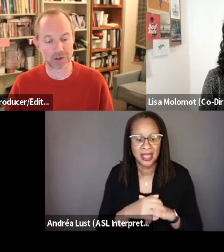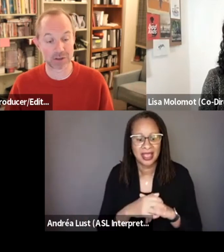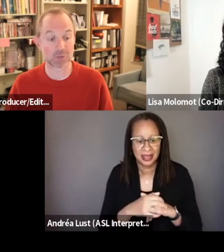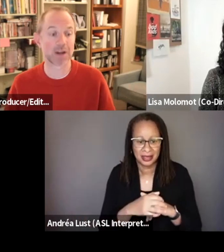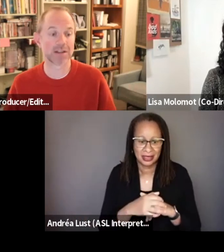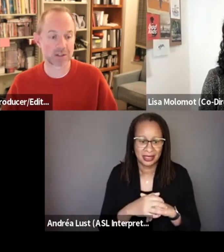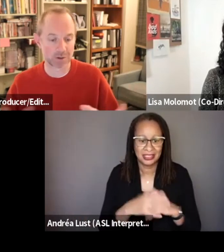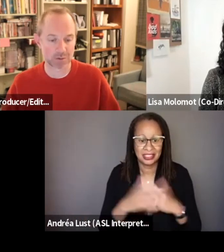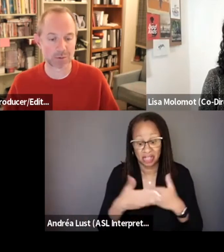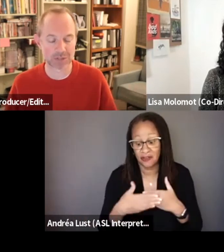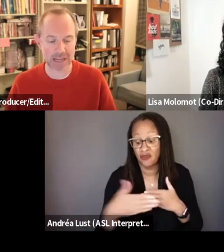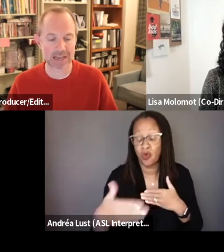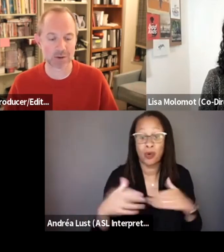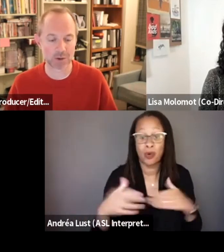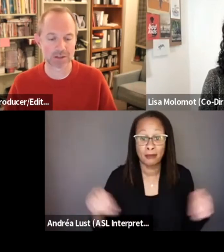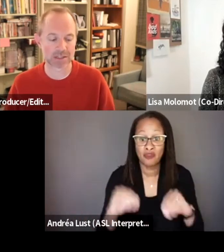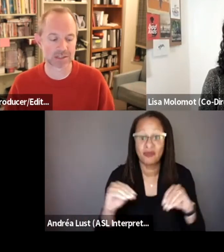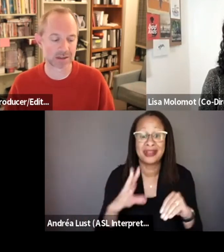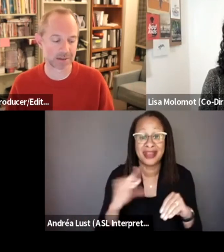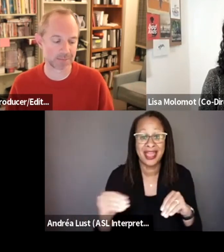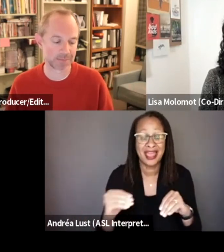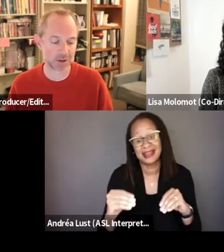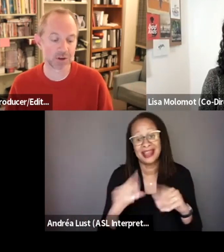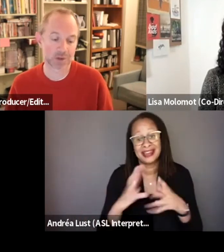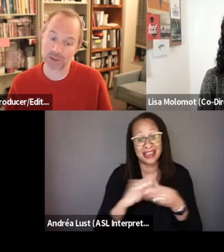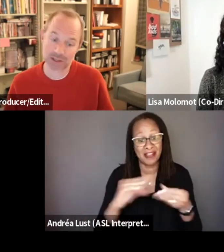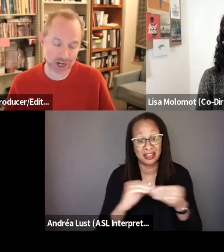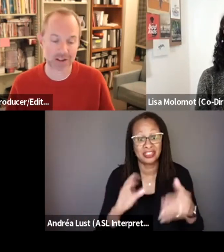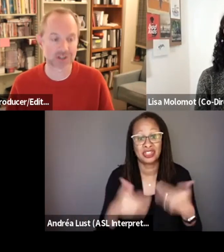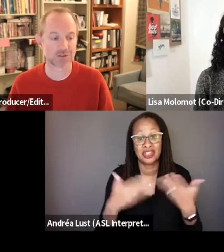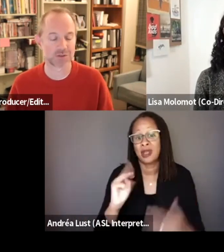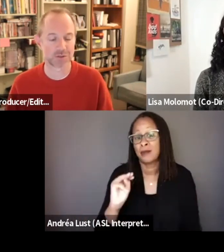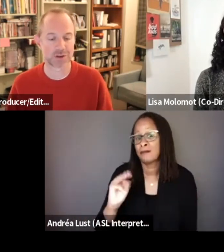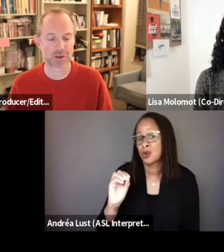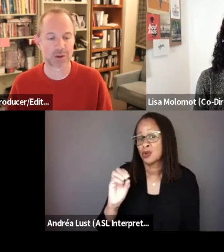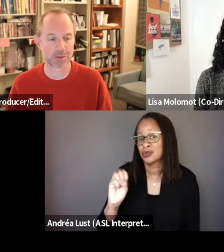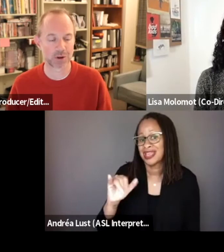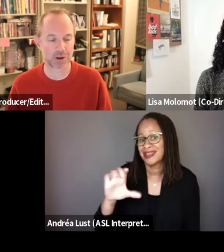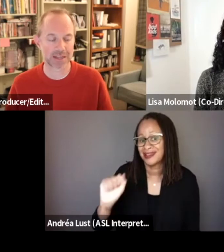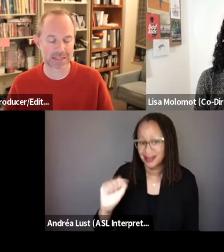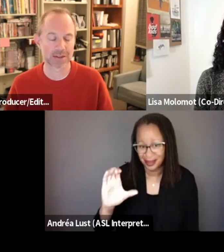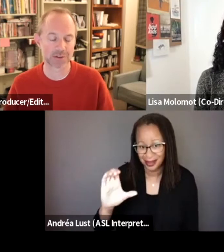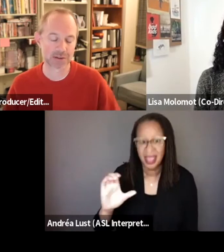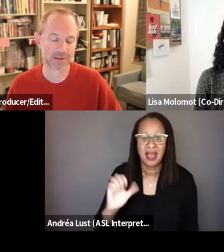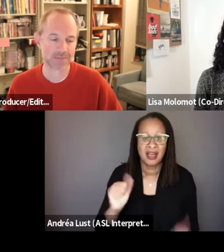as well as sort of a mosaic was, you know, it was a challenge to find a way to put all that together.